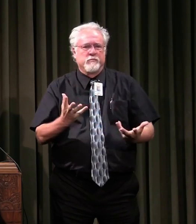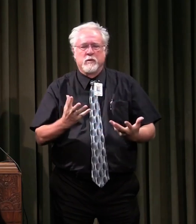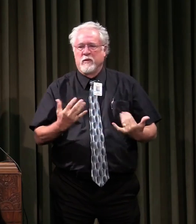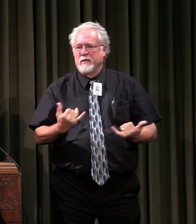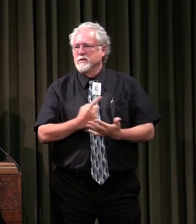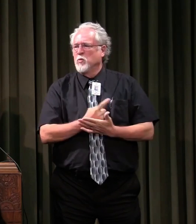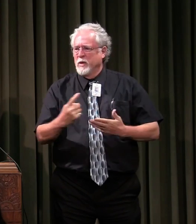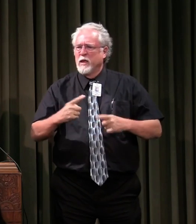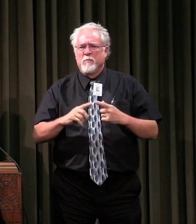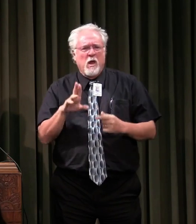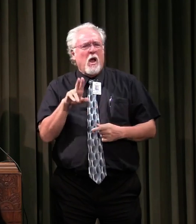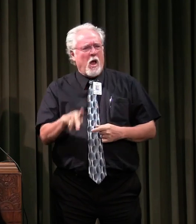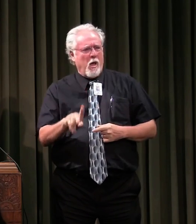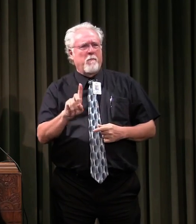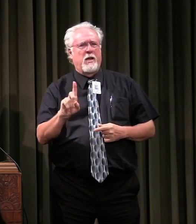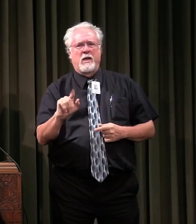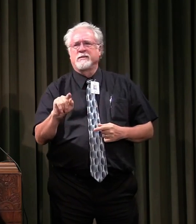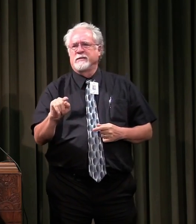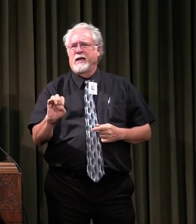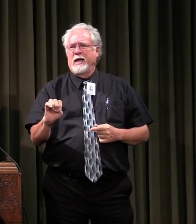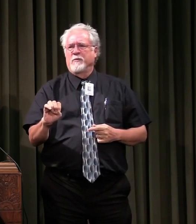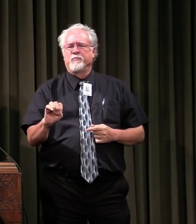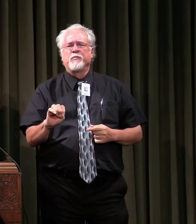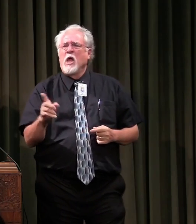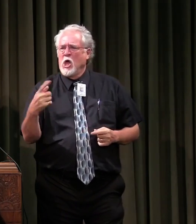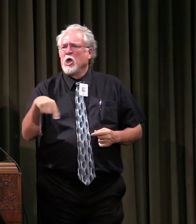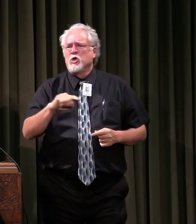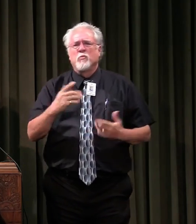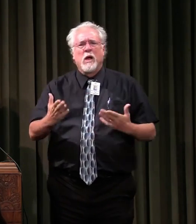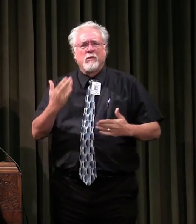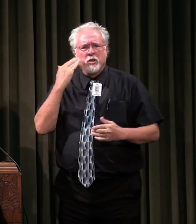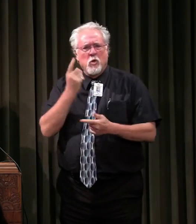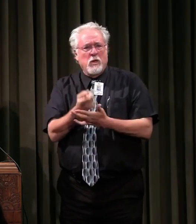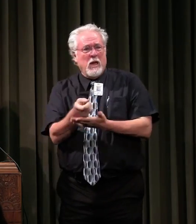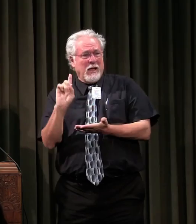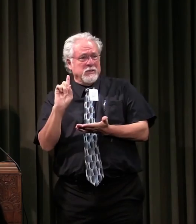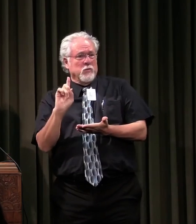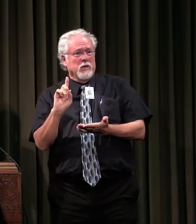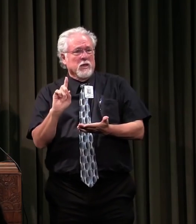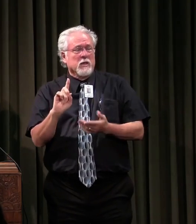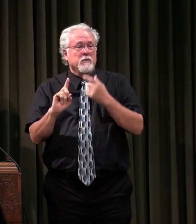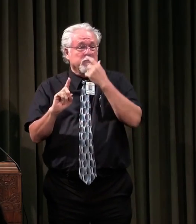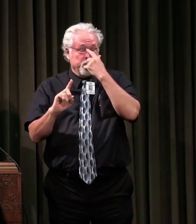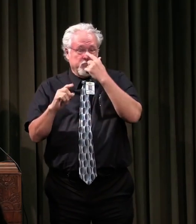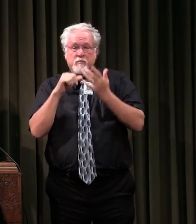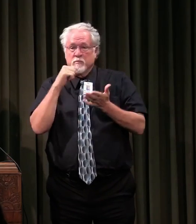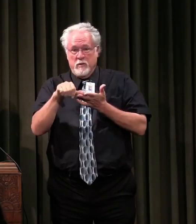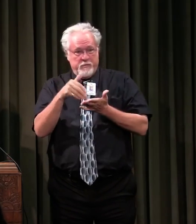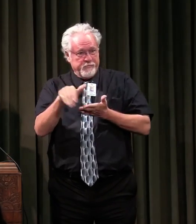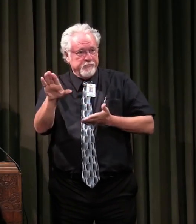of updates. As you all probably know last week I sent a letter to the task force